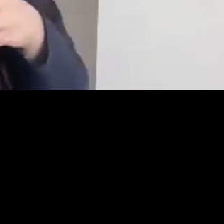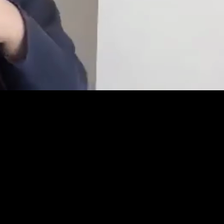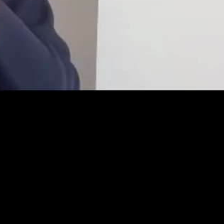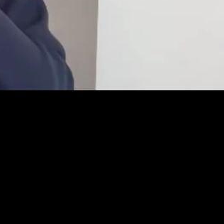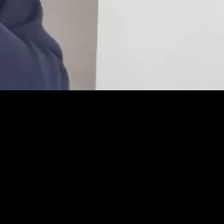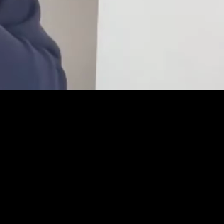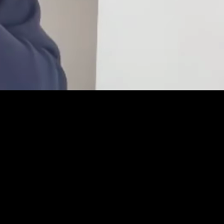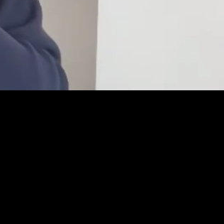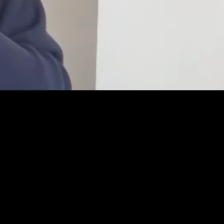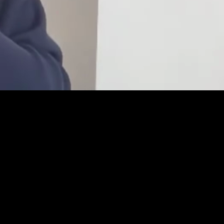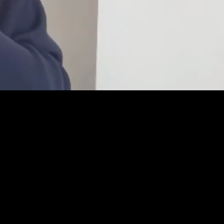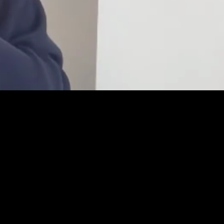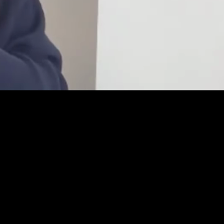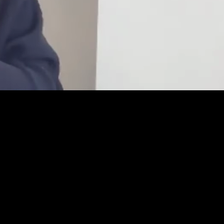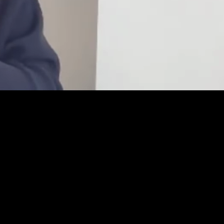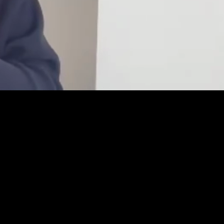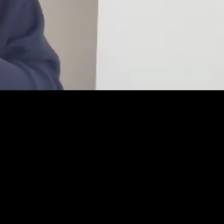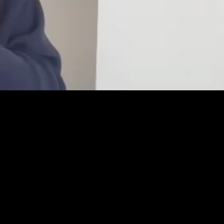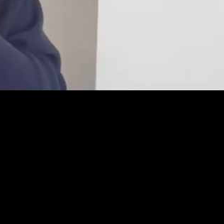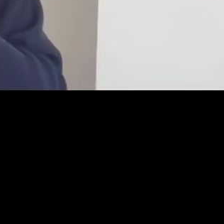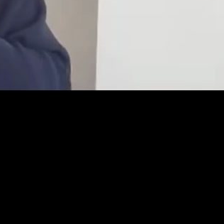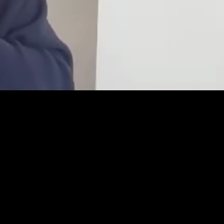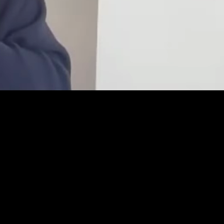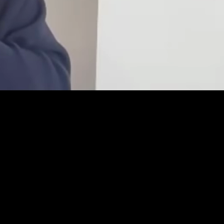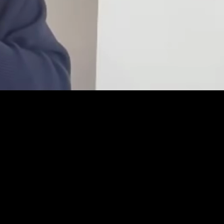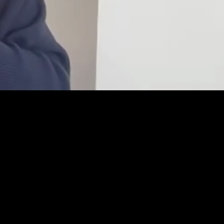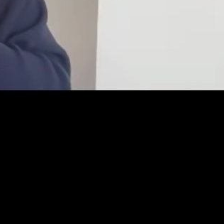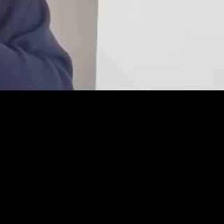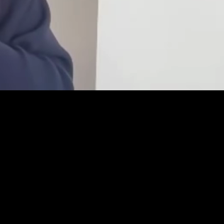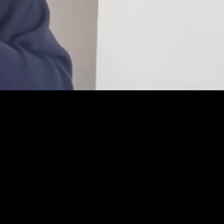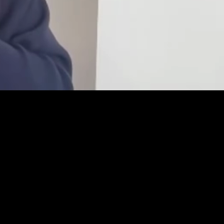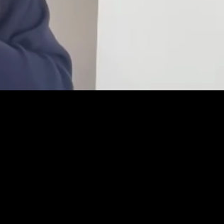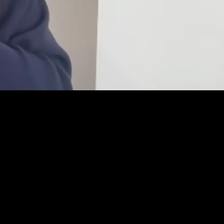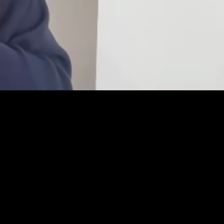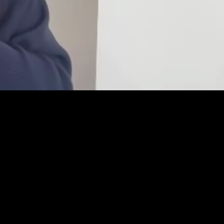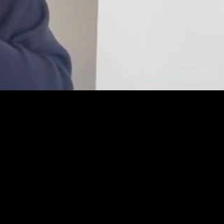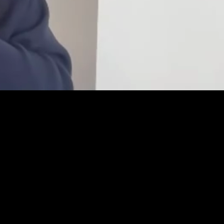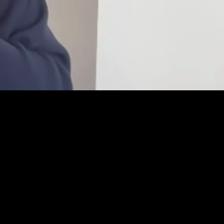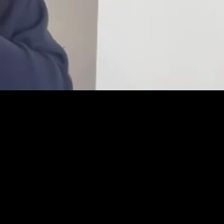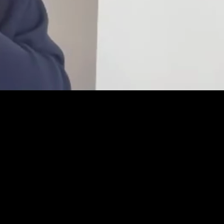that people use, and to get that, you just need a Google account.